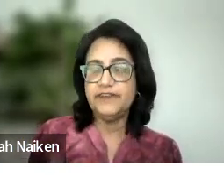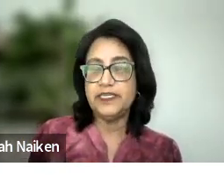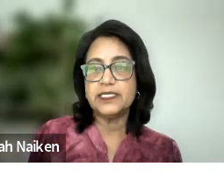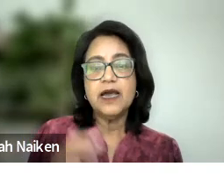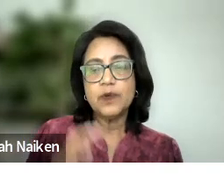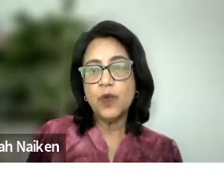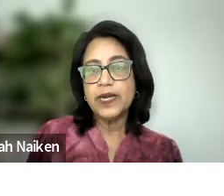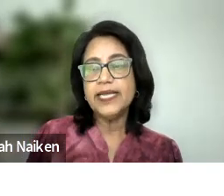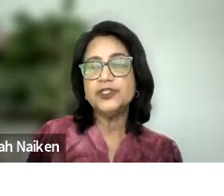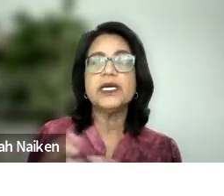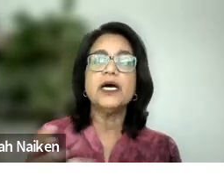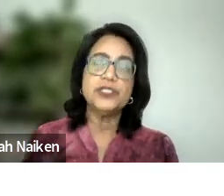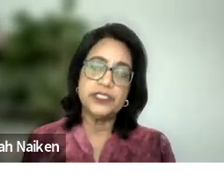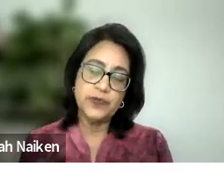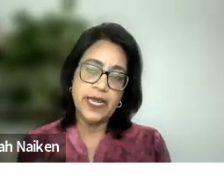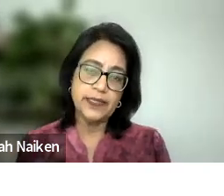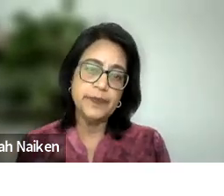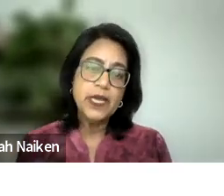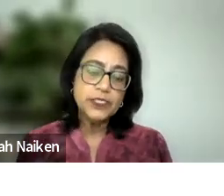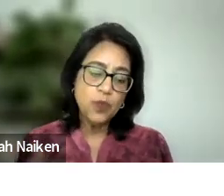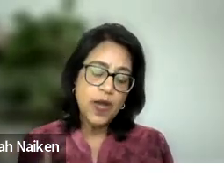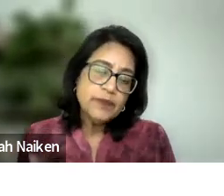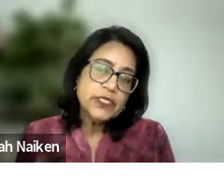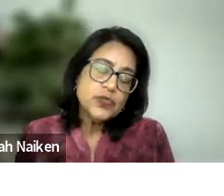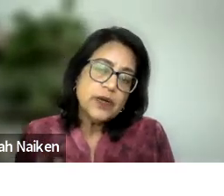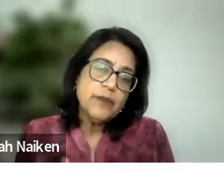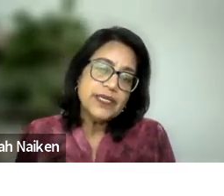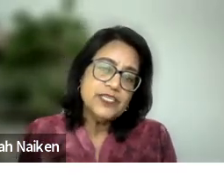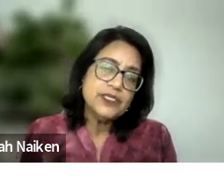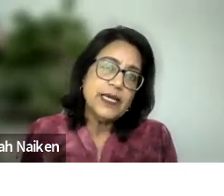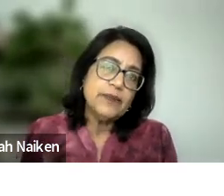Specific to the culture and the cultural norms that they might bring to your workplace.